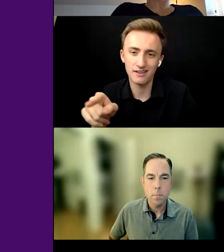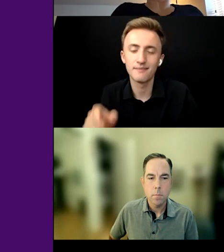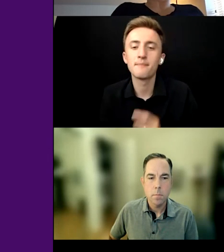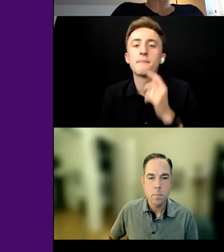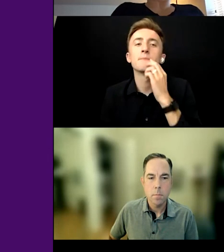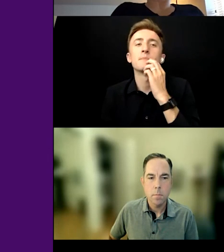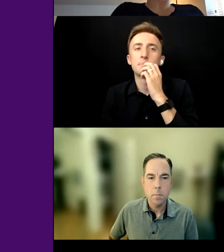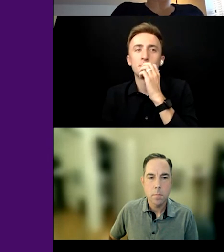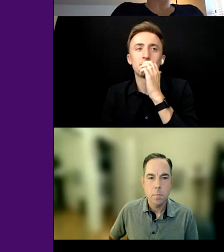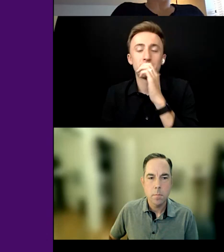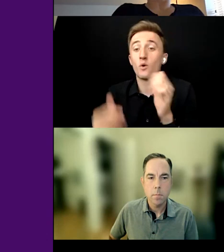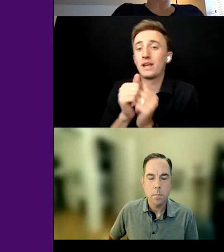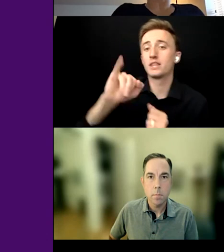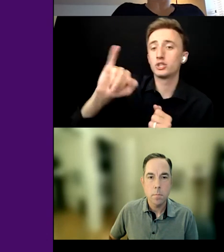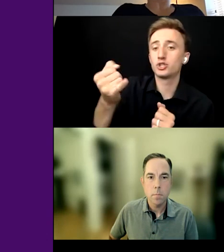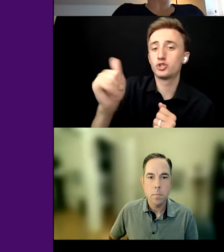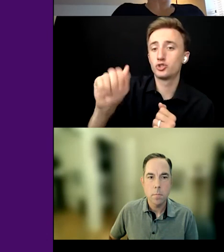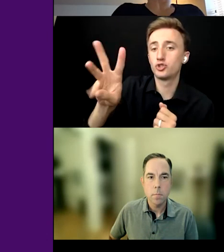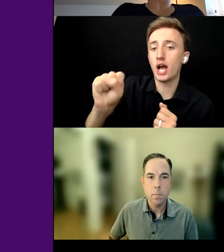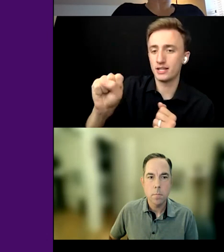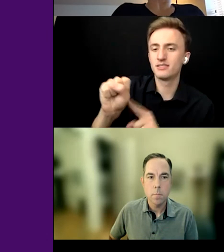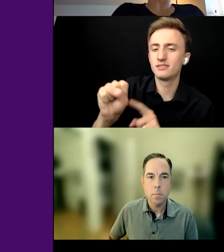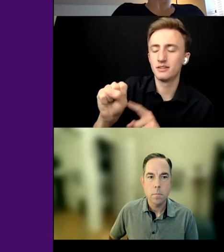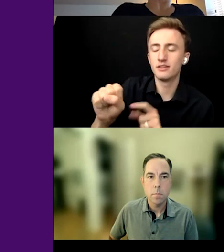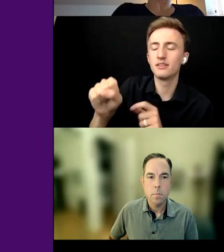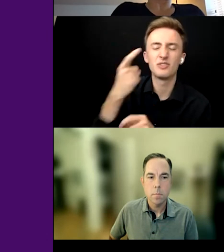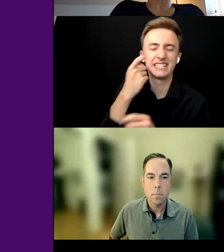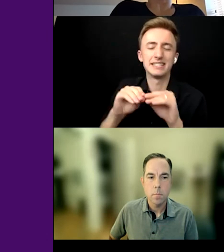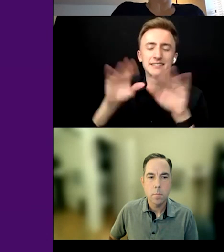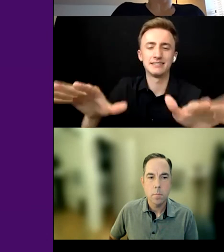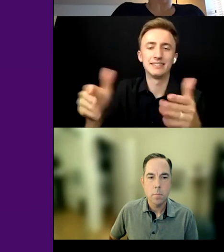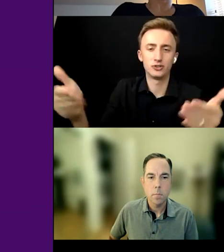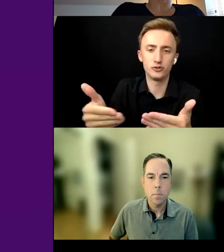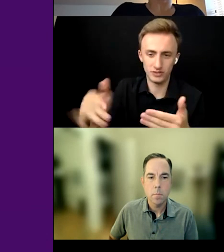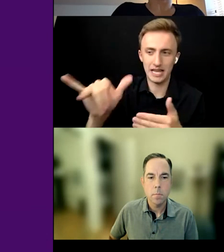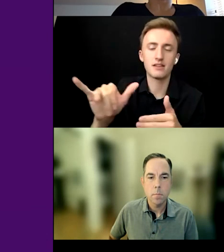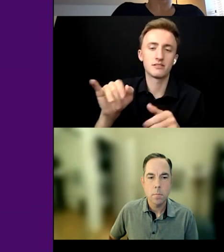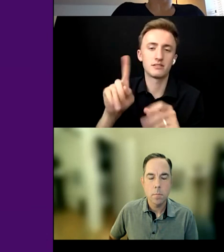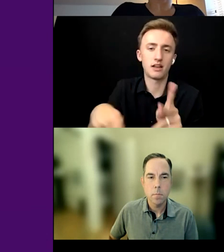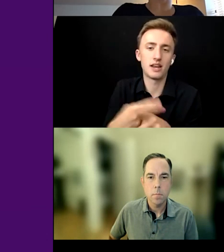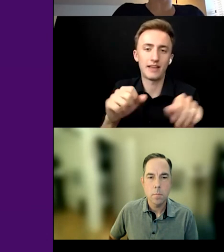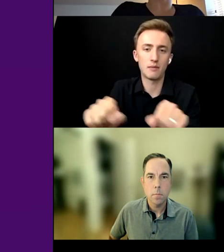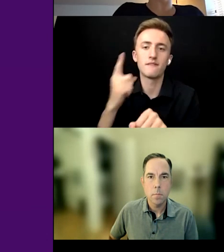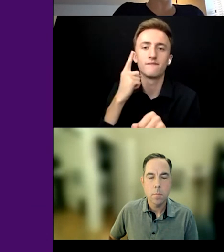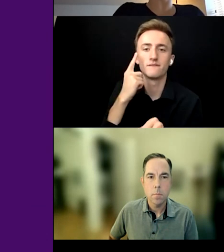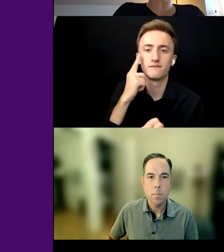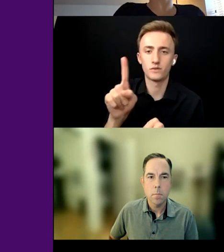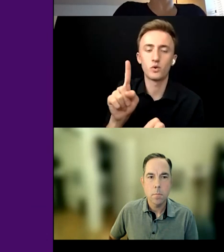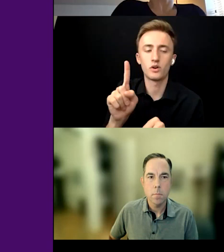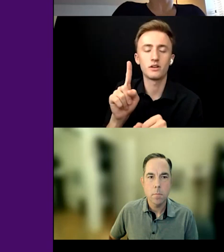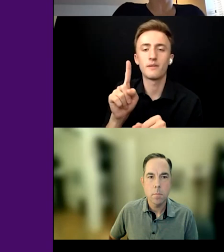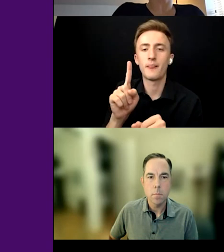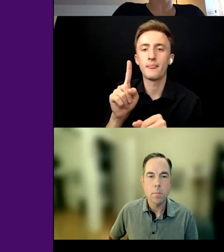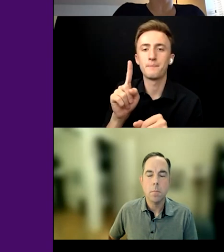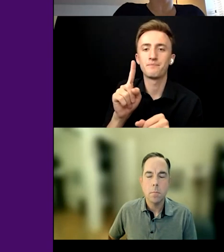with jaws as it has been introduced with that capability for the element where something has